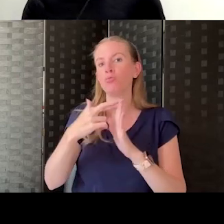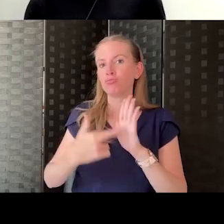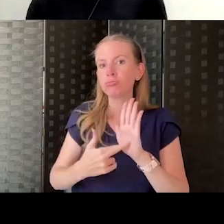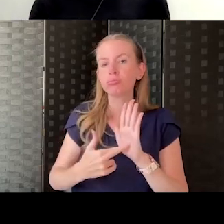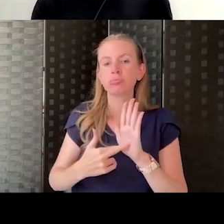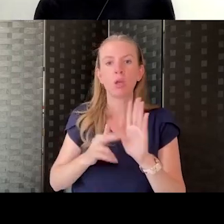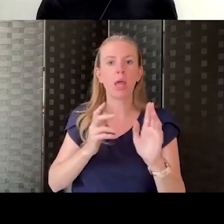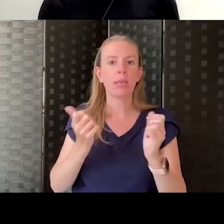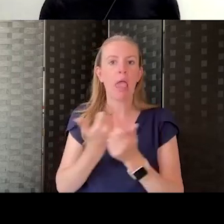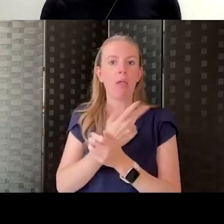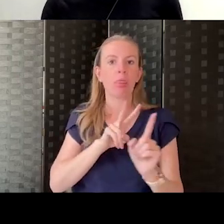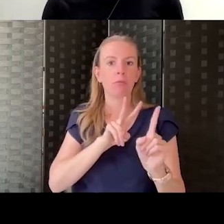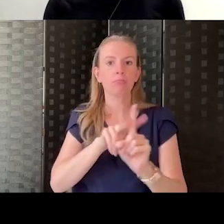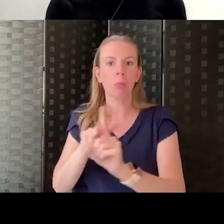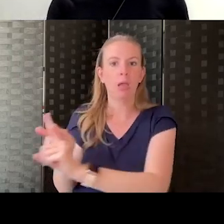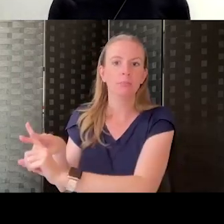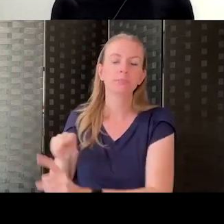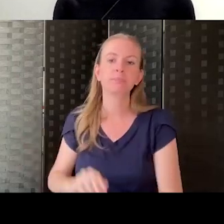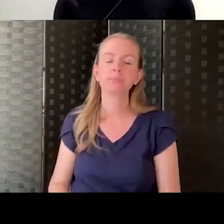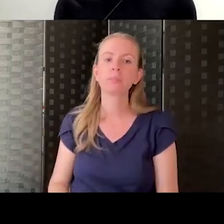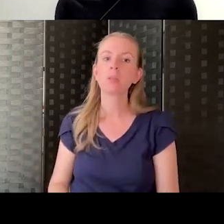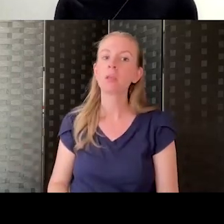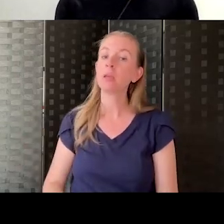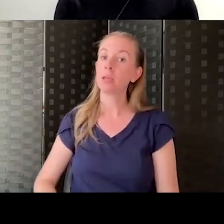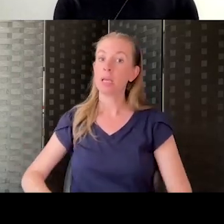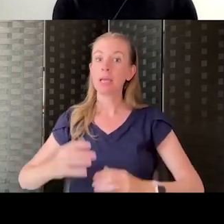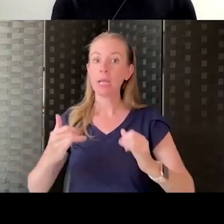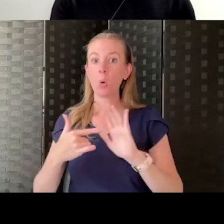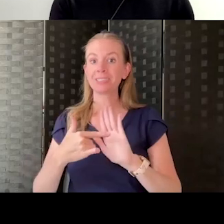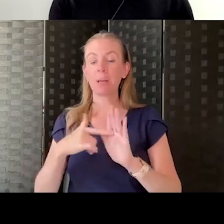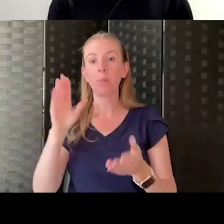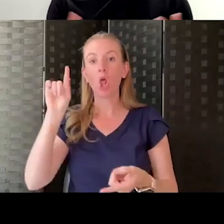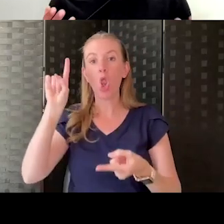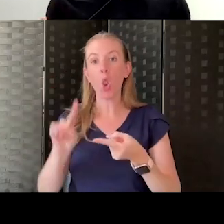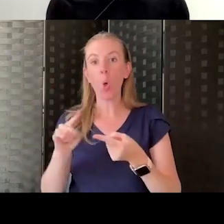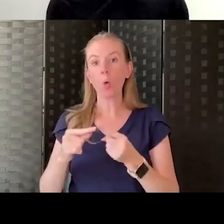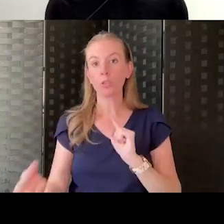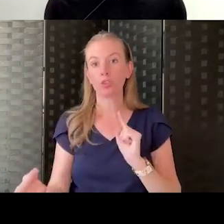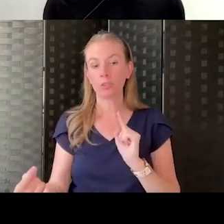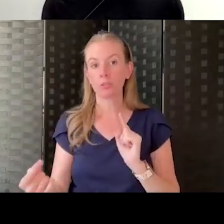built it into the application. Here's an example of what low contrast can do, you will see it here.